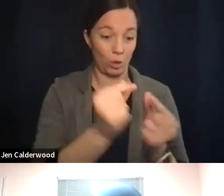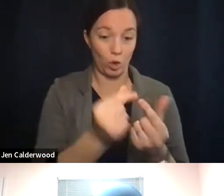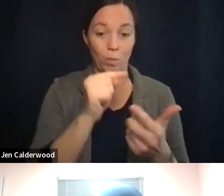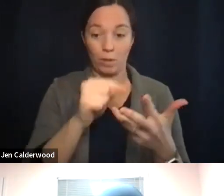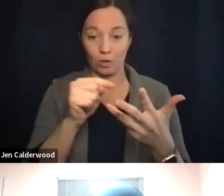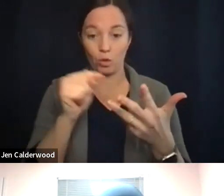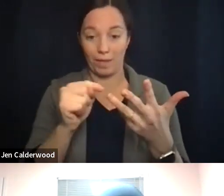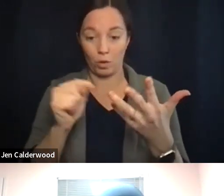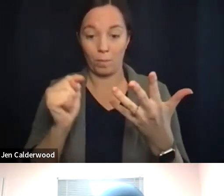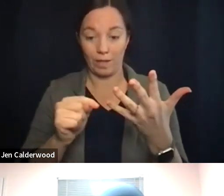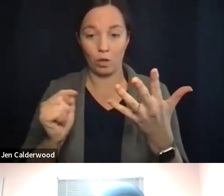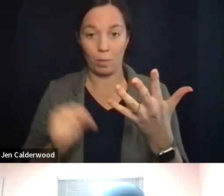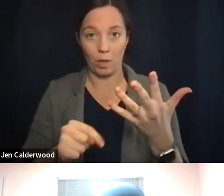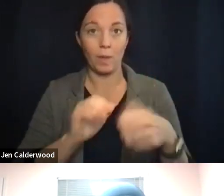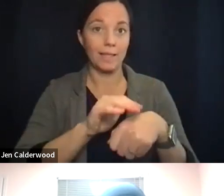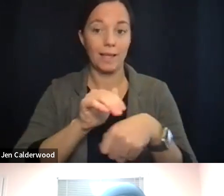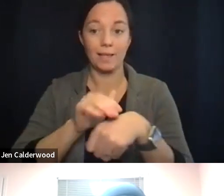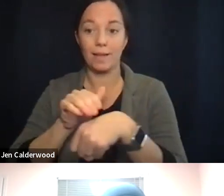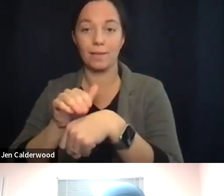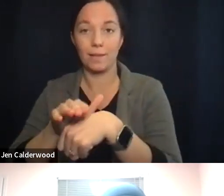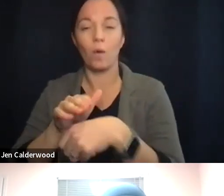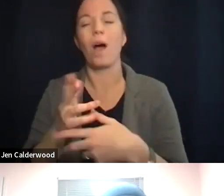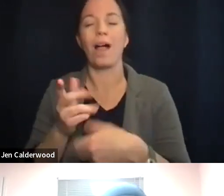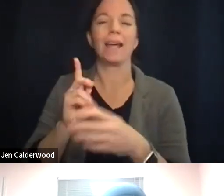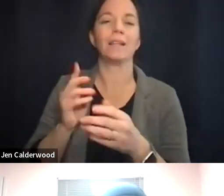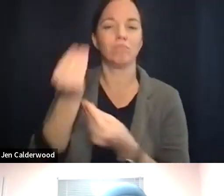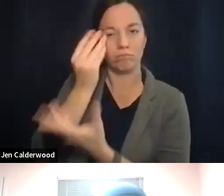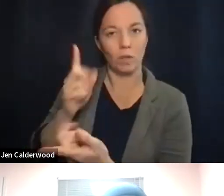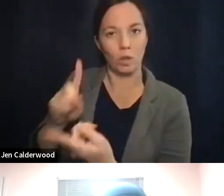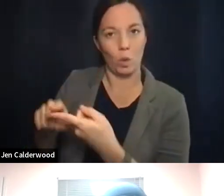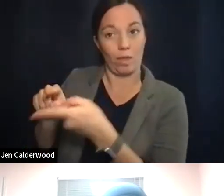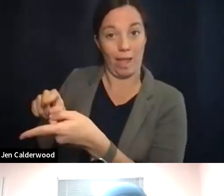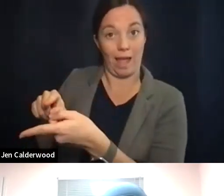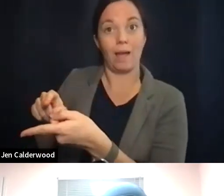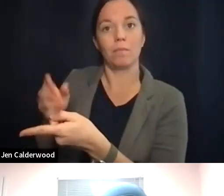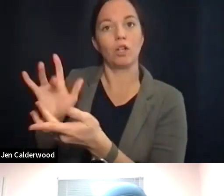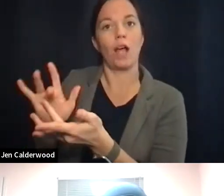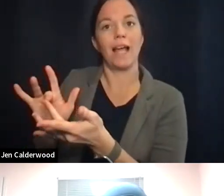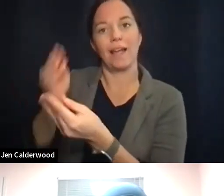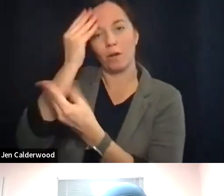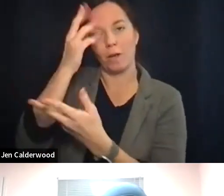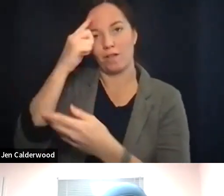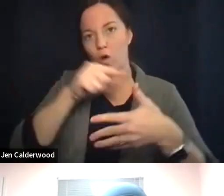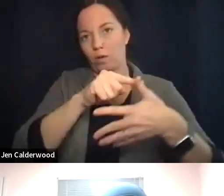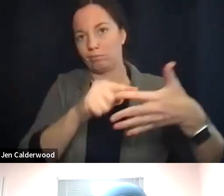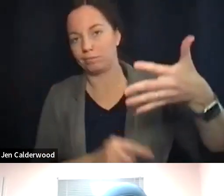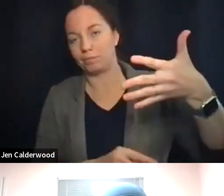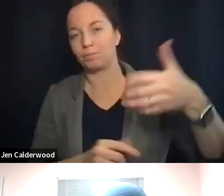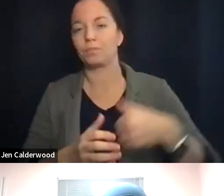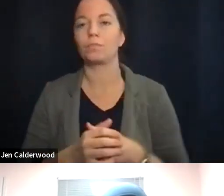So they reached out to the silk, and I said, Oh, well, you're gonna need this group, this group, this group in this group. They reached out to SILC I said well you will need group, this group this group and this group I was able to send them contact information.